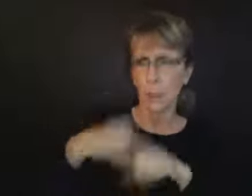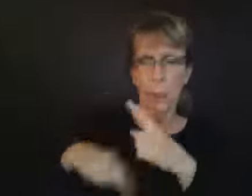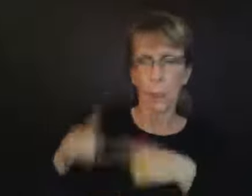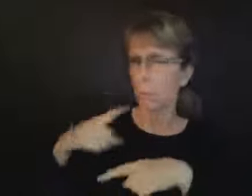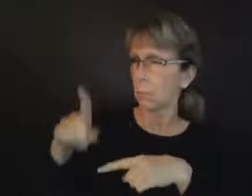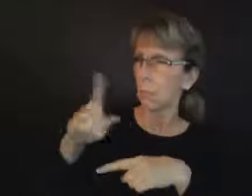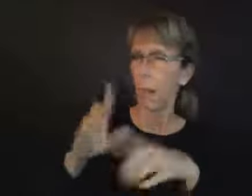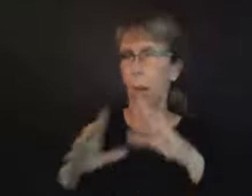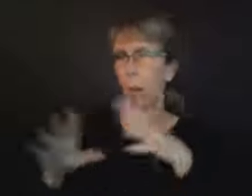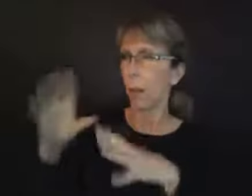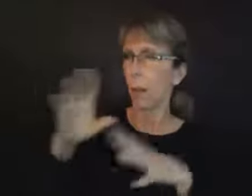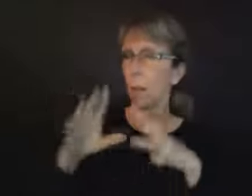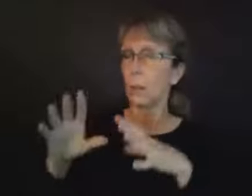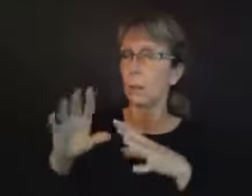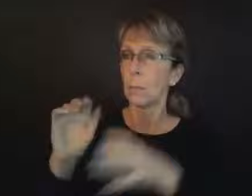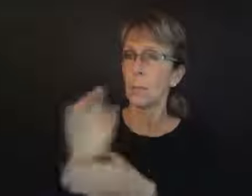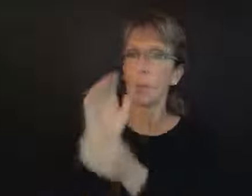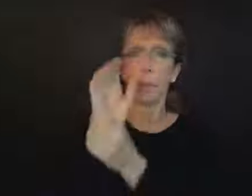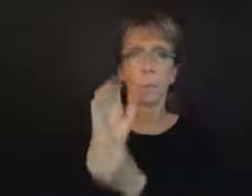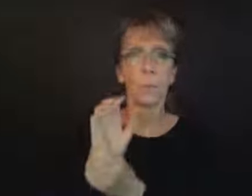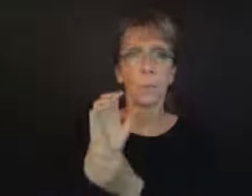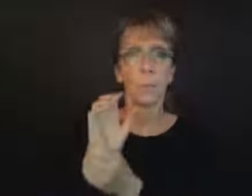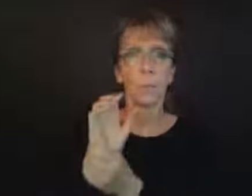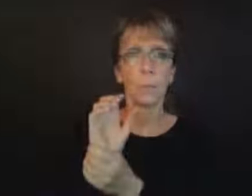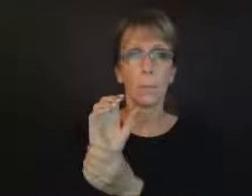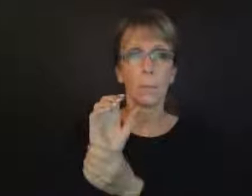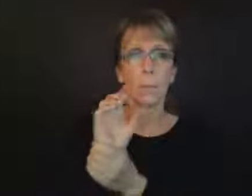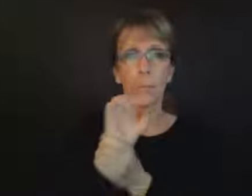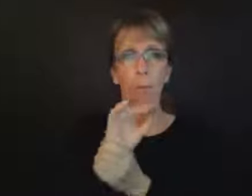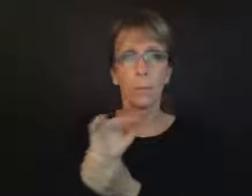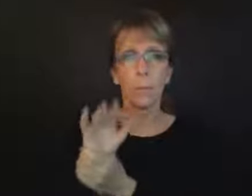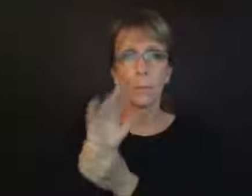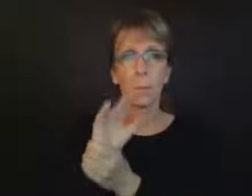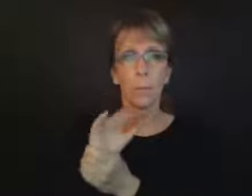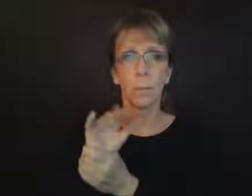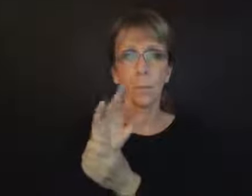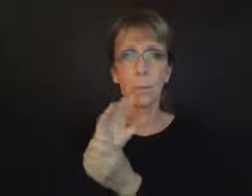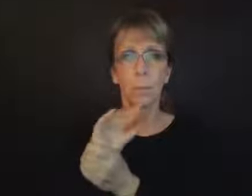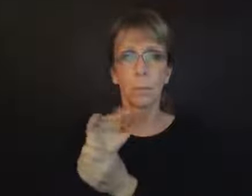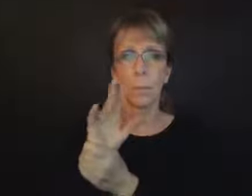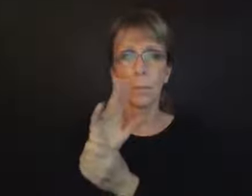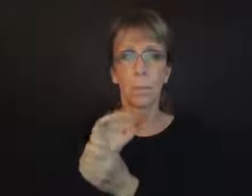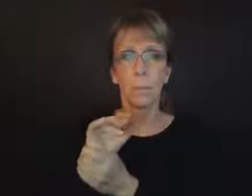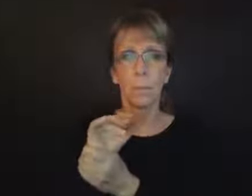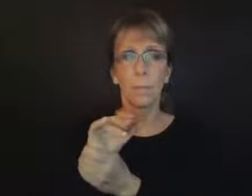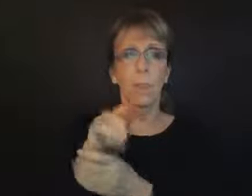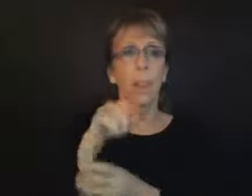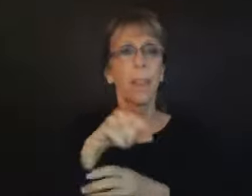As I started to sign, he was having difficulty seeing my hands. He gently held my wrist as I signed.